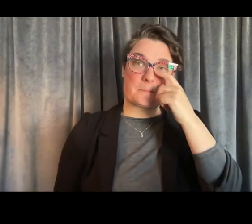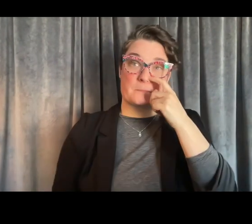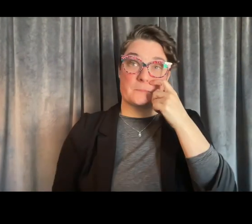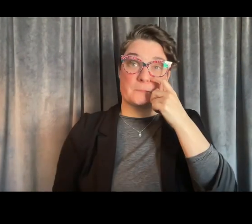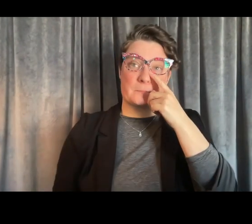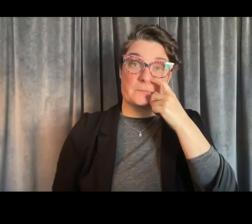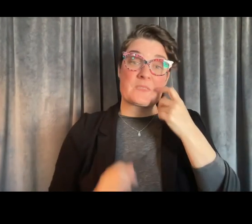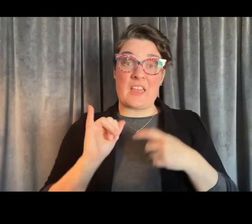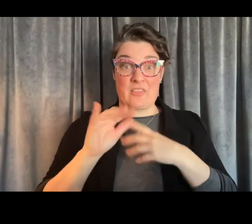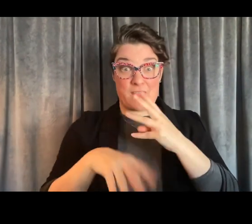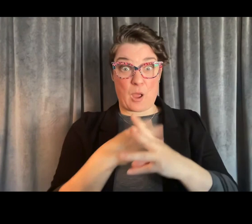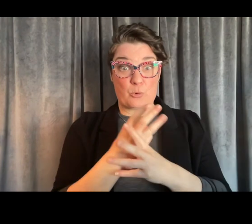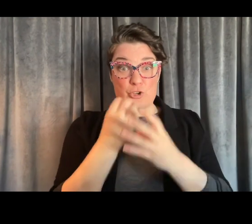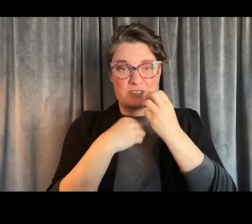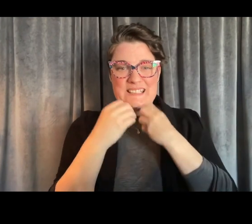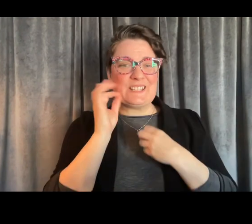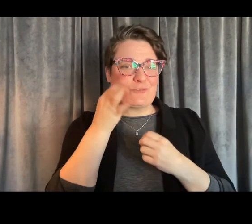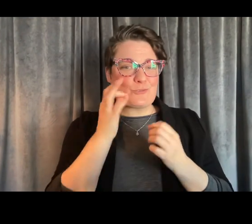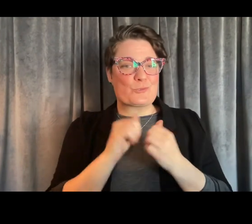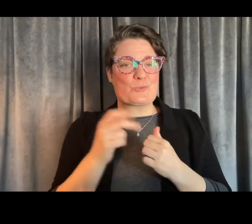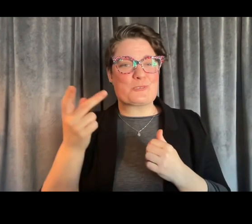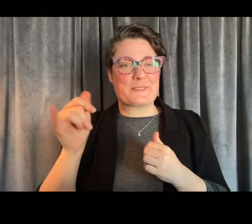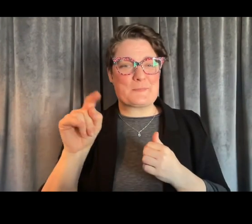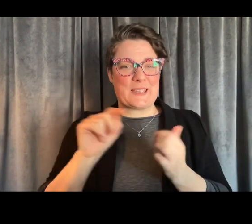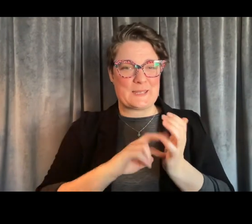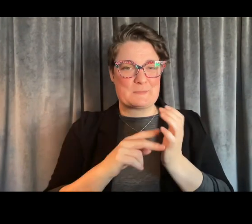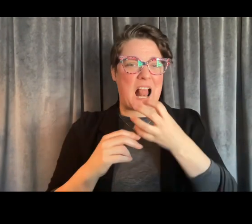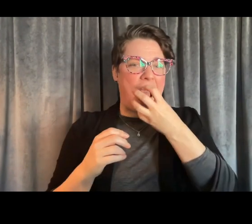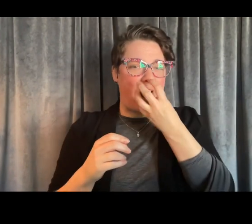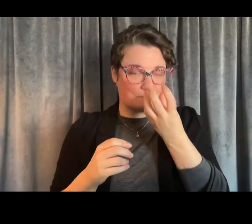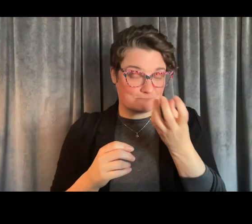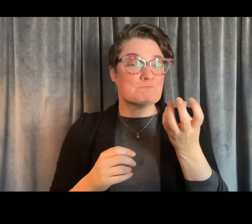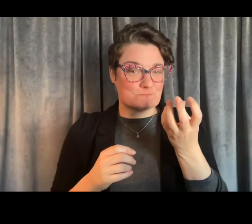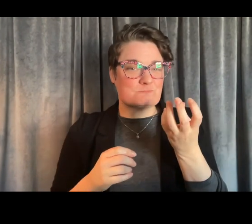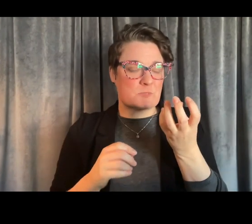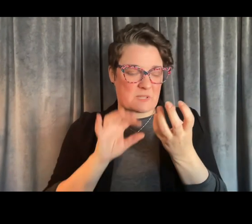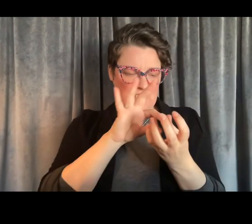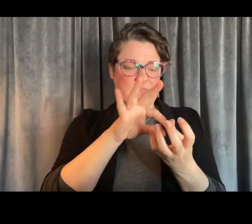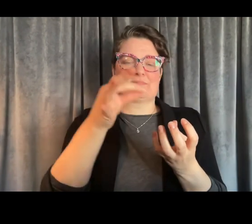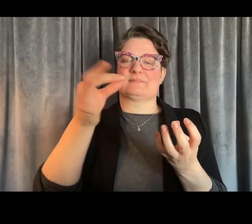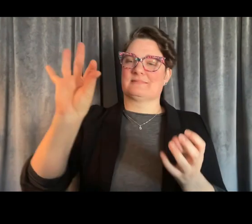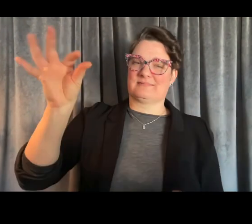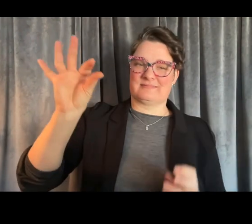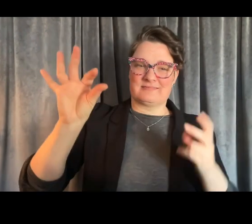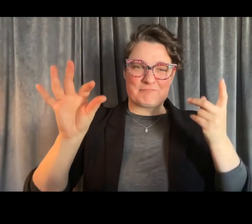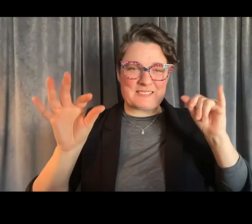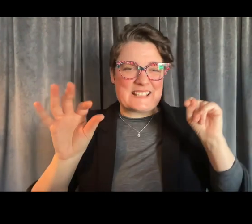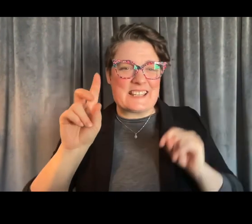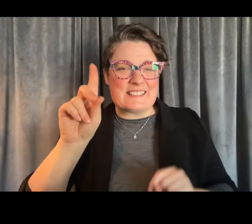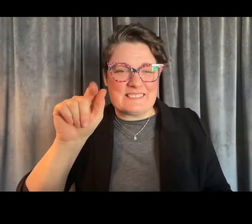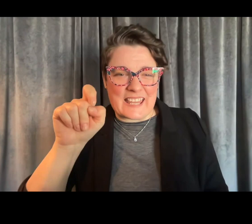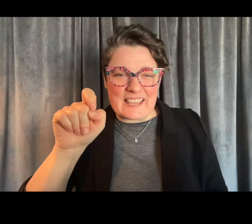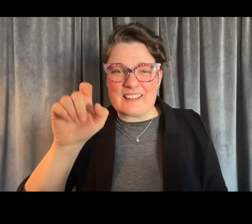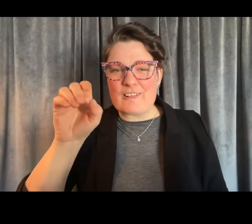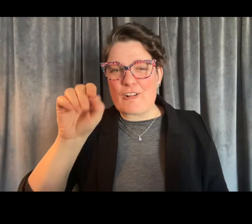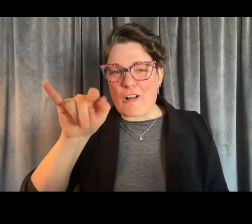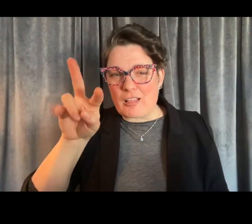with pits, so edible on the outside, inedible, on the inside dates, olives, apricots, plums, and peaches.